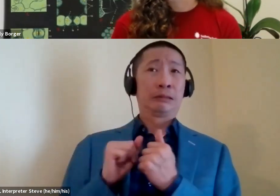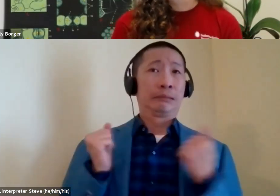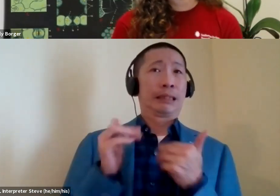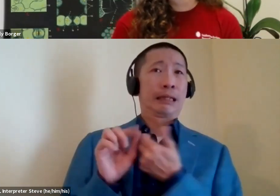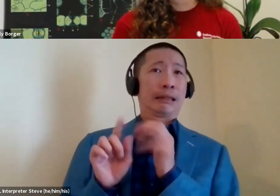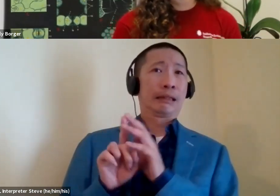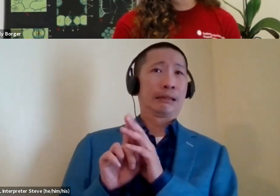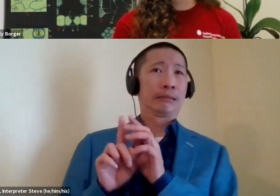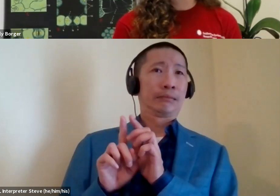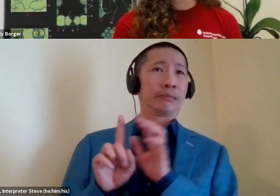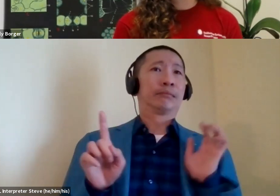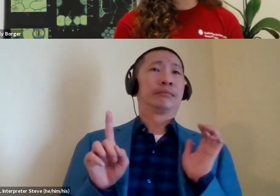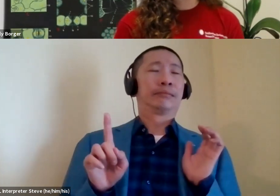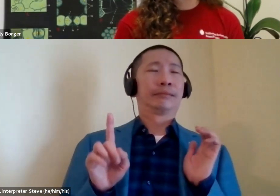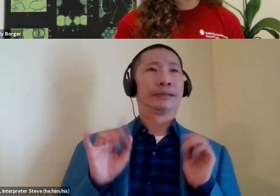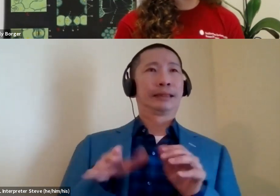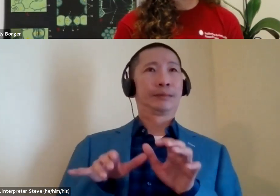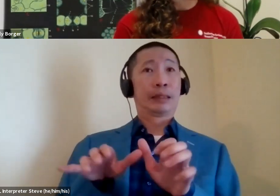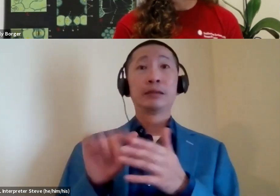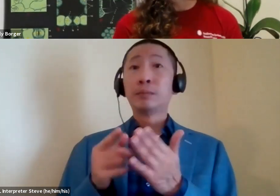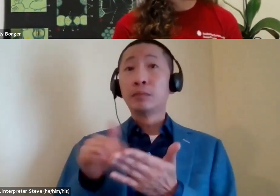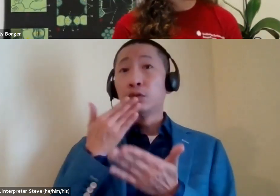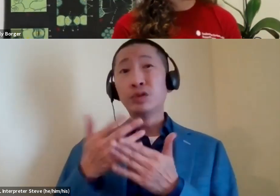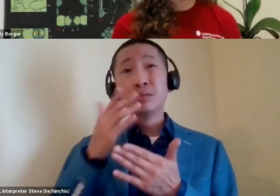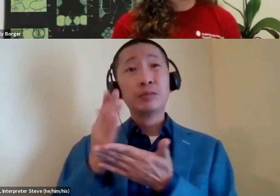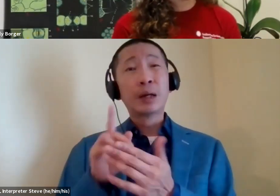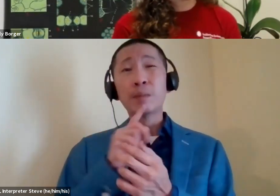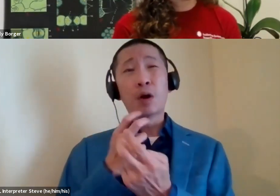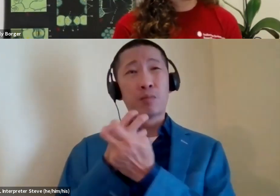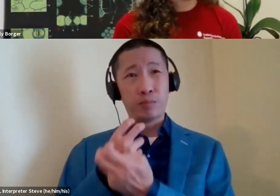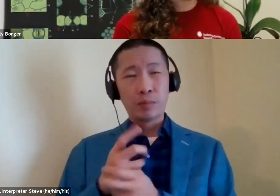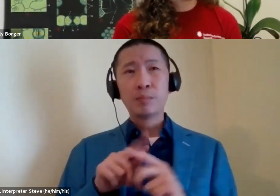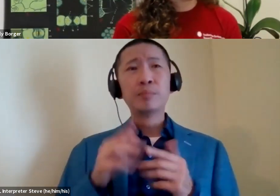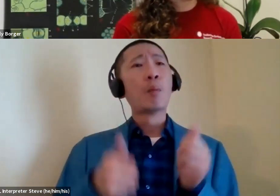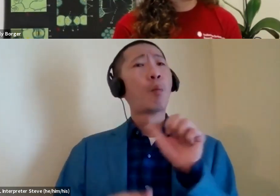Kim Komatsu (she/her): And sometimes that's a good thing, because some spiders are poisonous but most spiders are not harmful to humans.